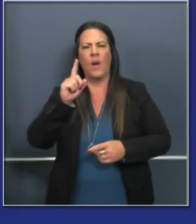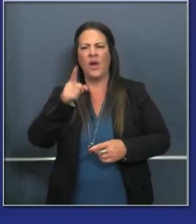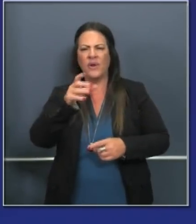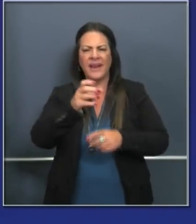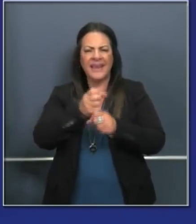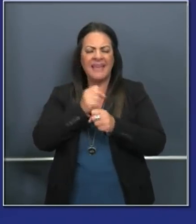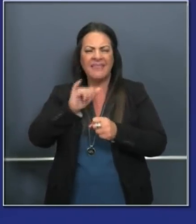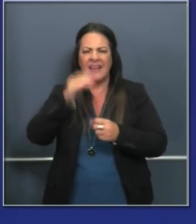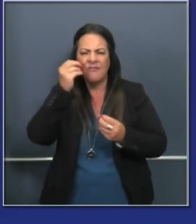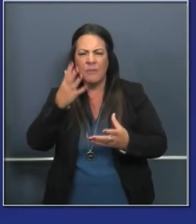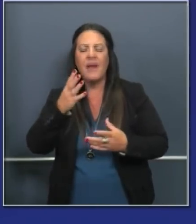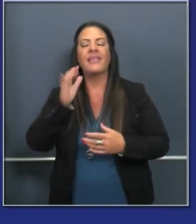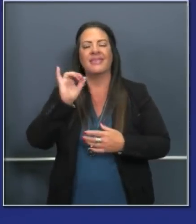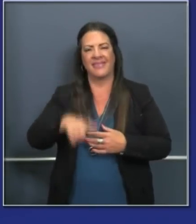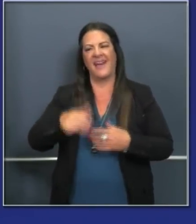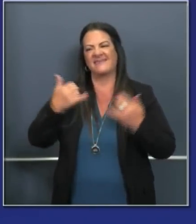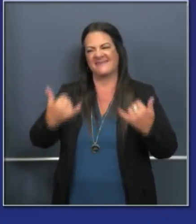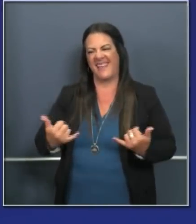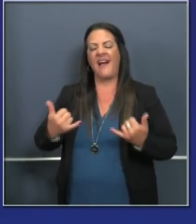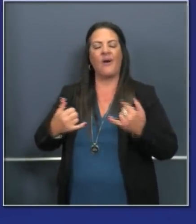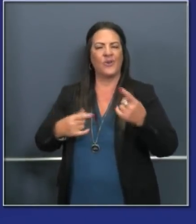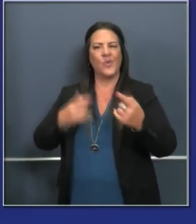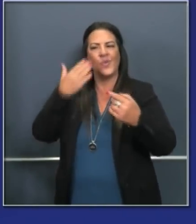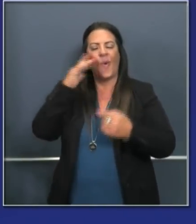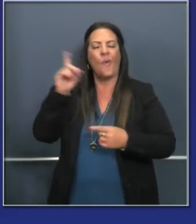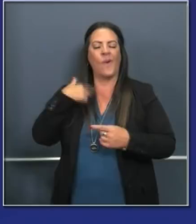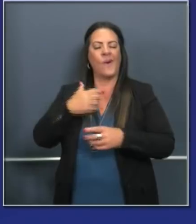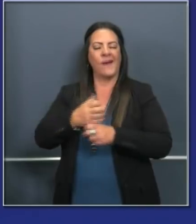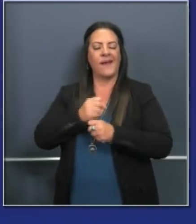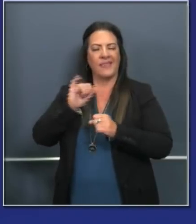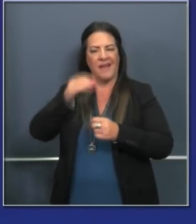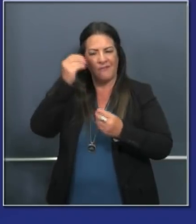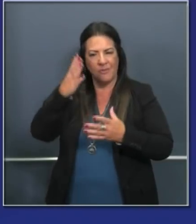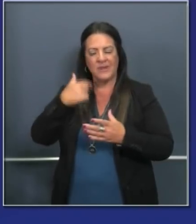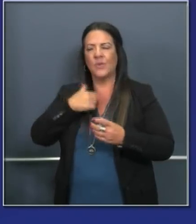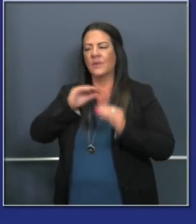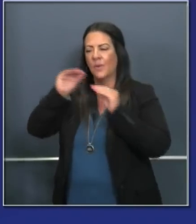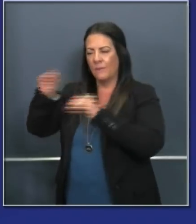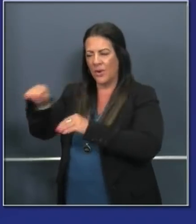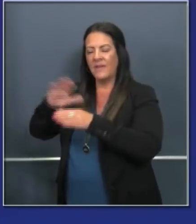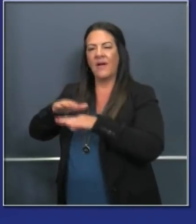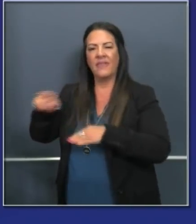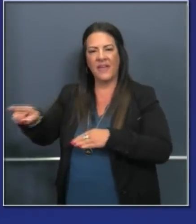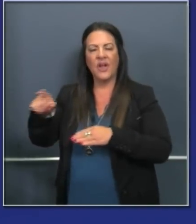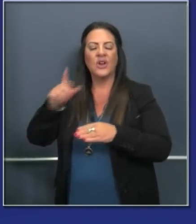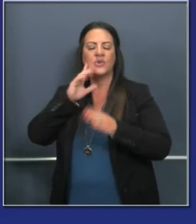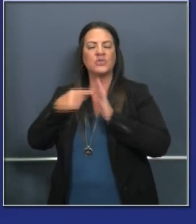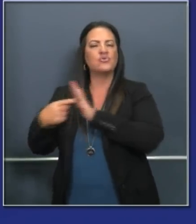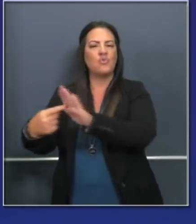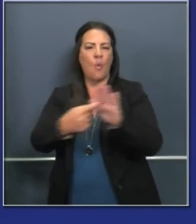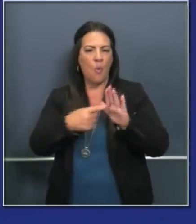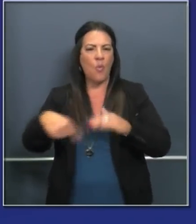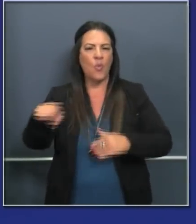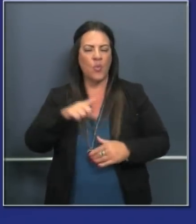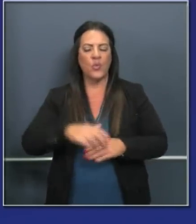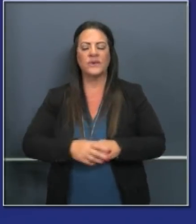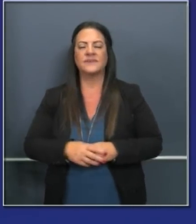TECH TOOL THAT WE'RE ANNOUNCING TODAY. REAL OPPORTUNITY TO GET INFORMATION THAT WE I'VE BEEN USING HERE